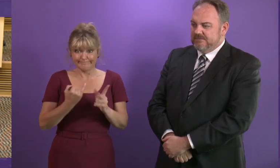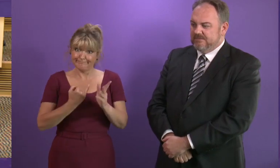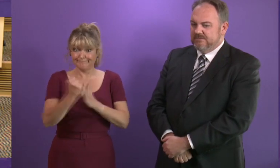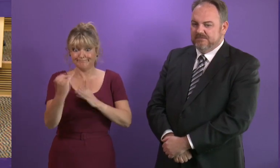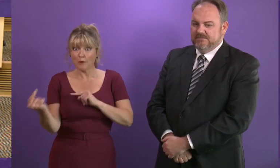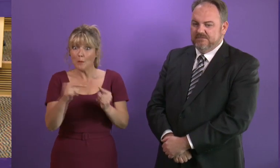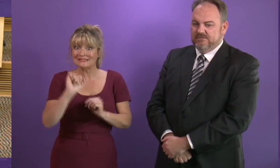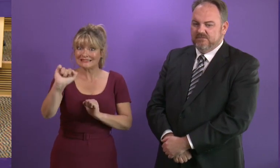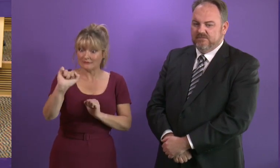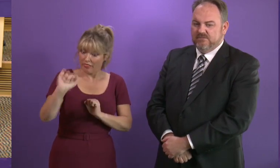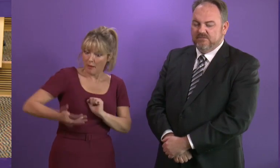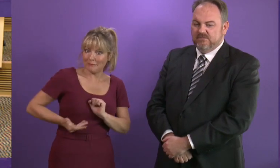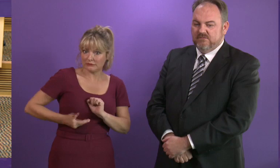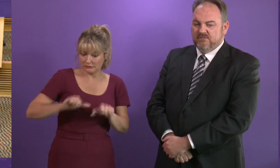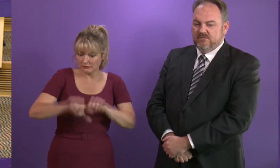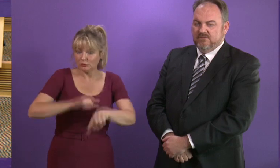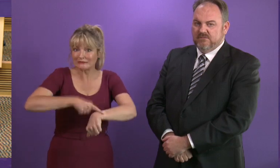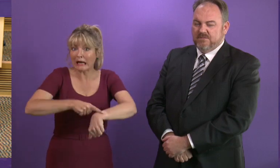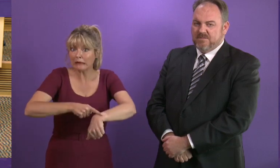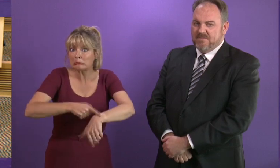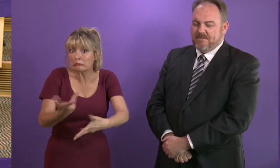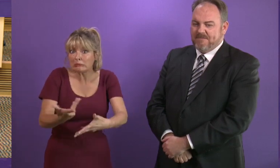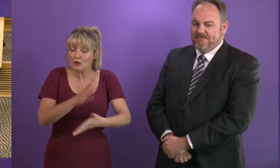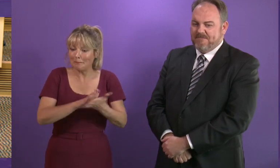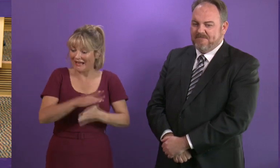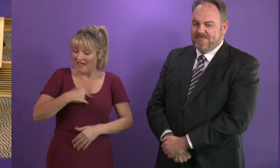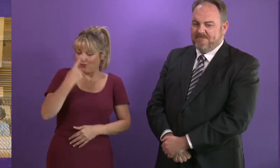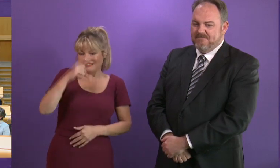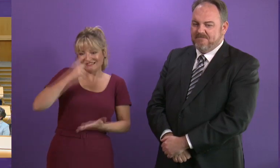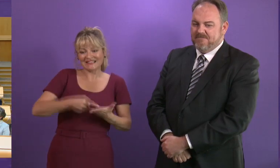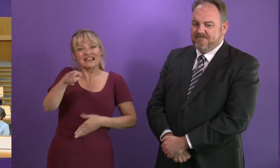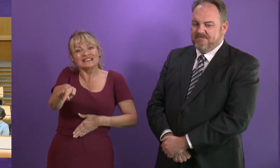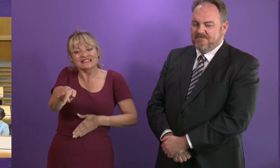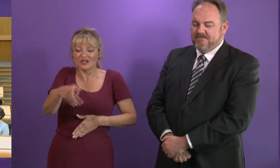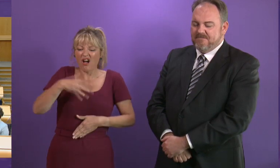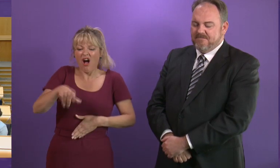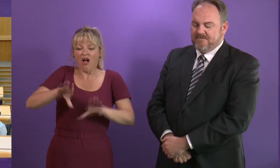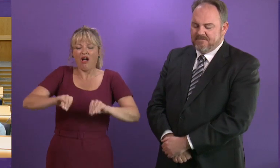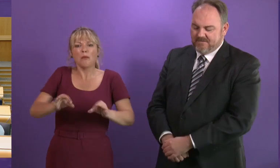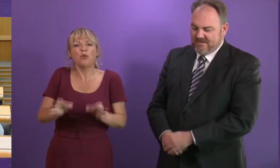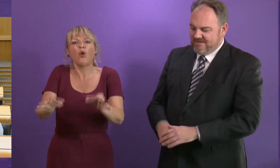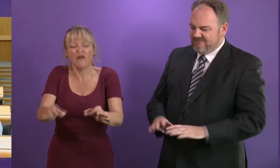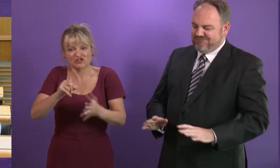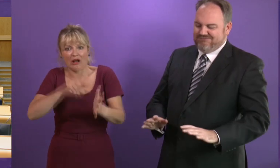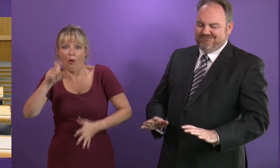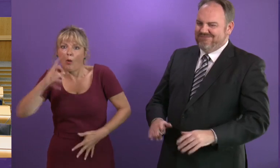that, had we chosen to constrain it, Jackson Carlaw might have had something to say about